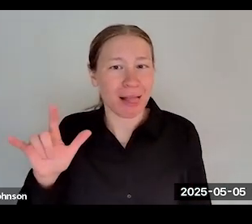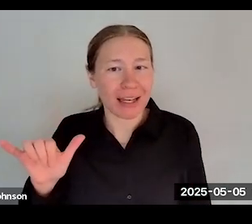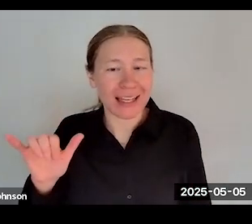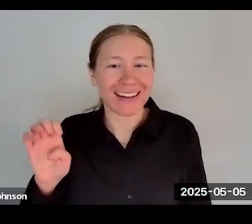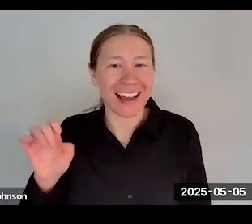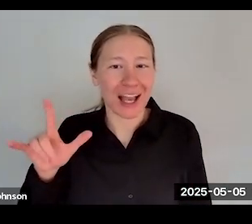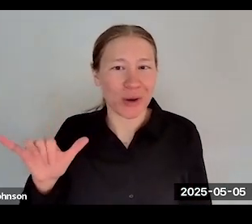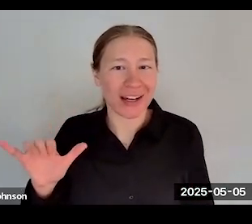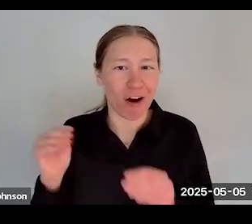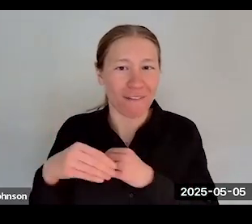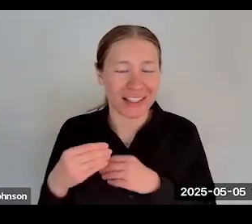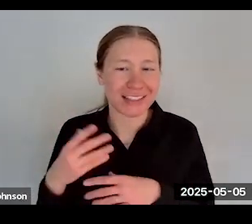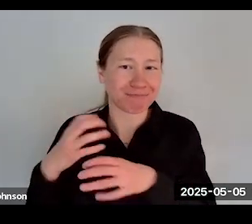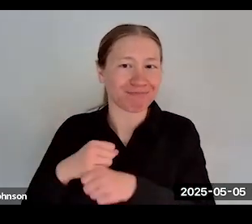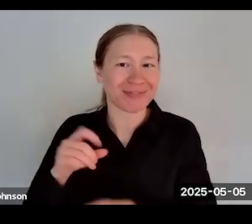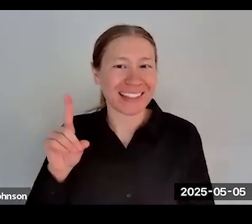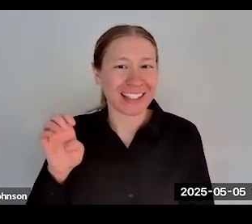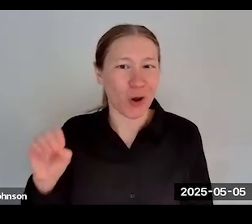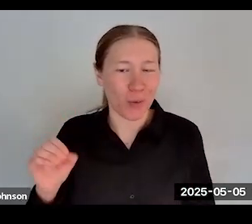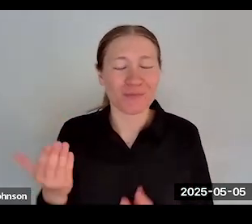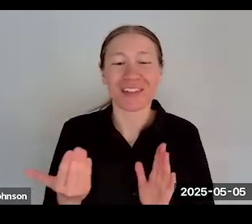In wrapping up, we have a few key takeaways for you all.